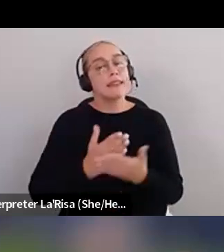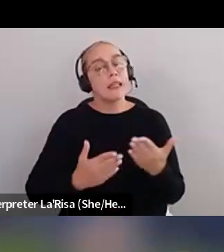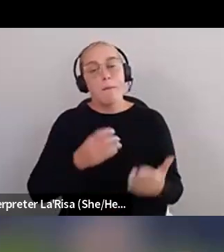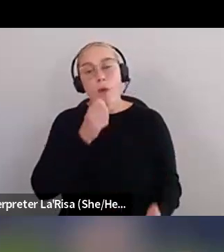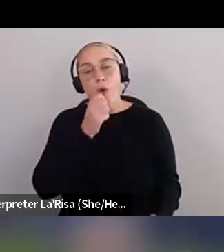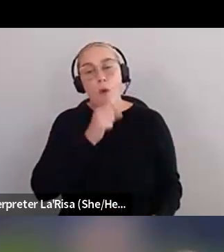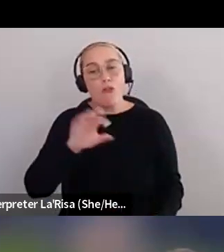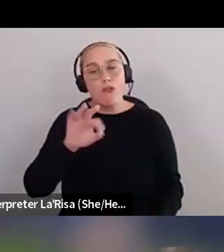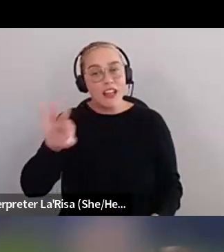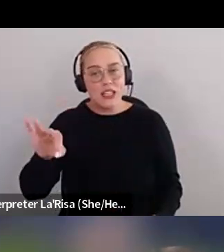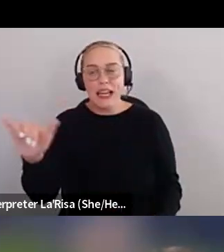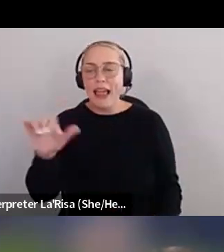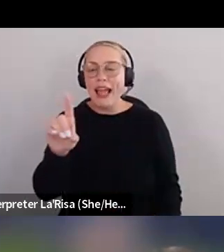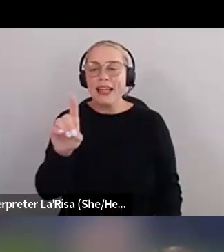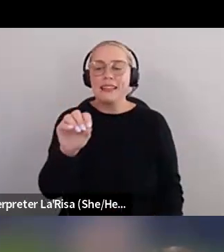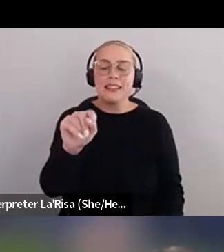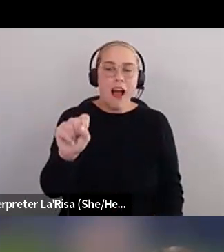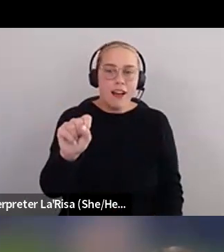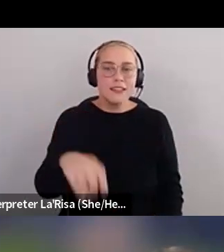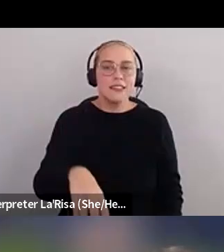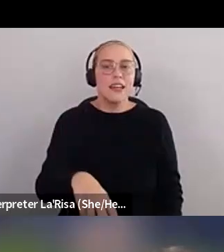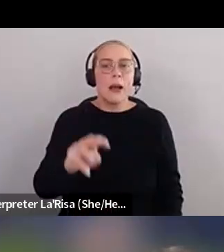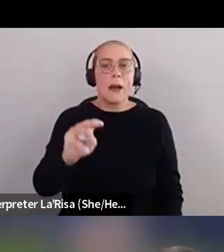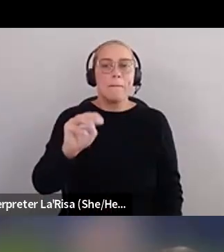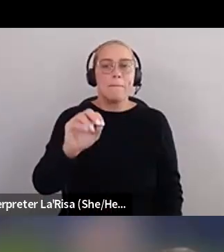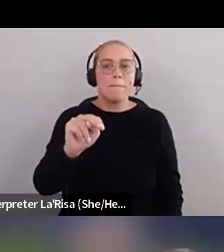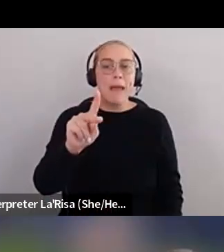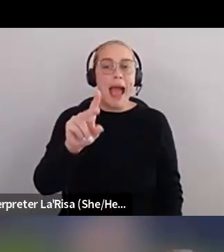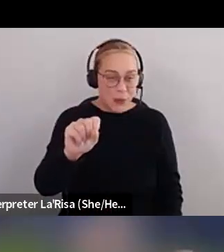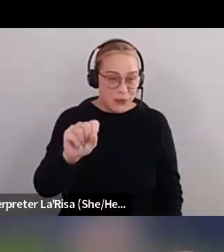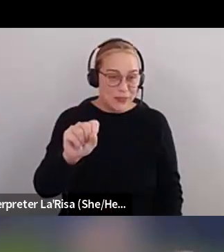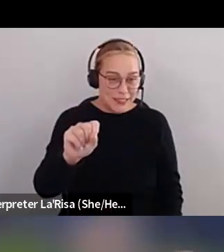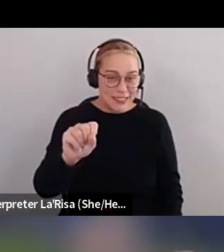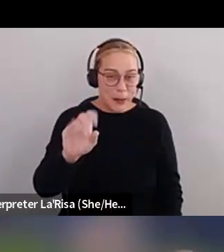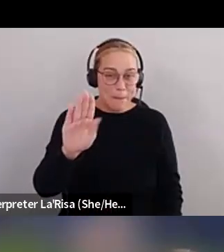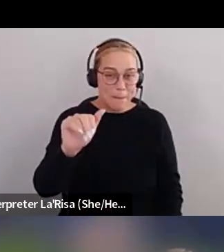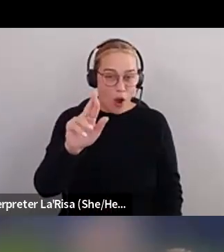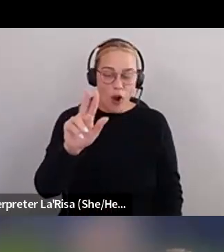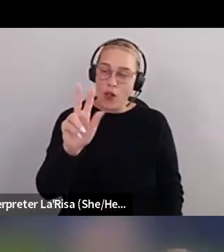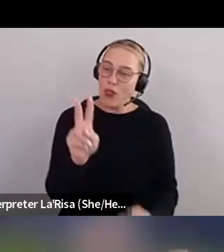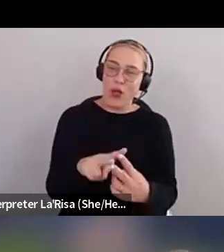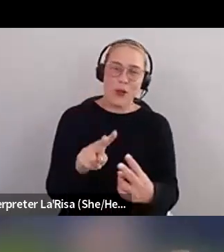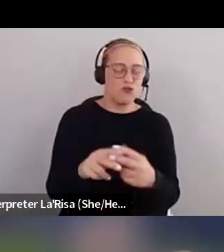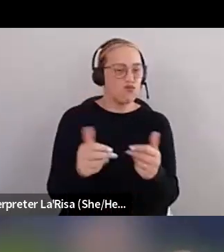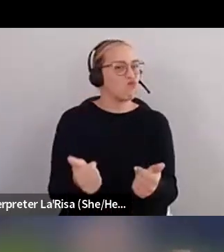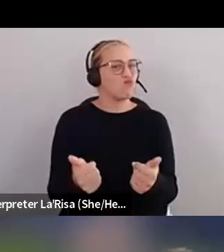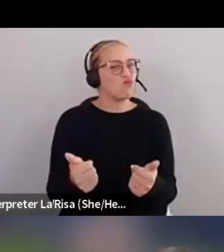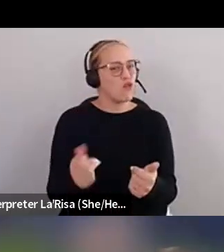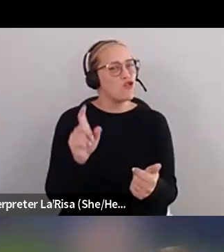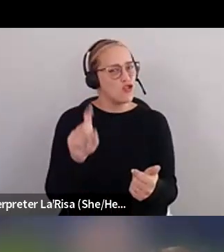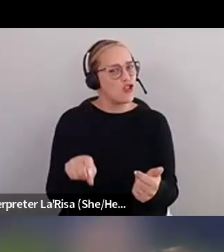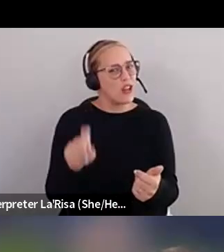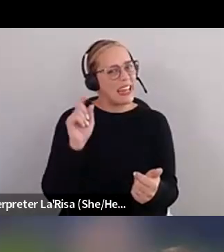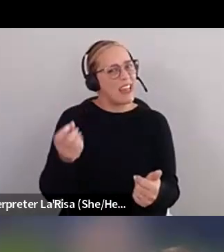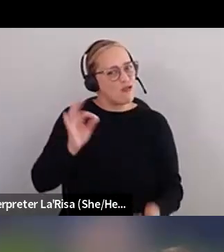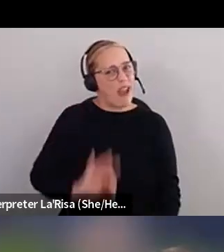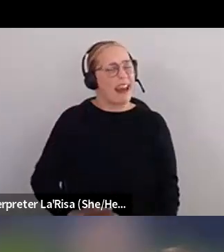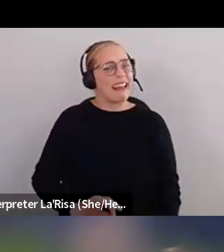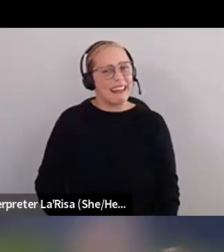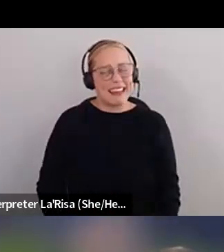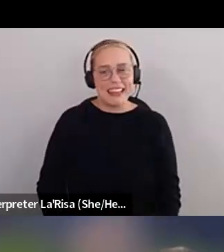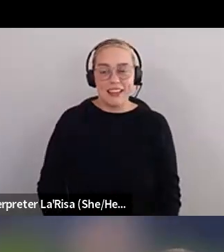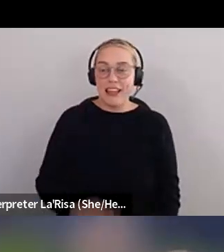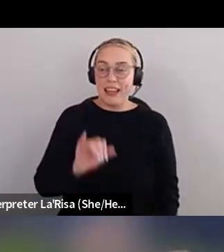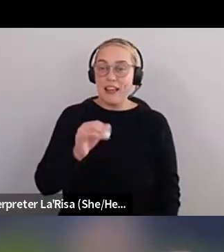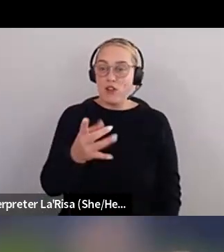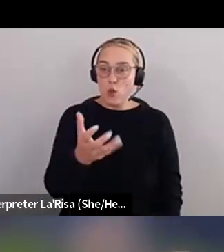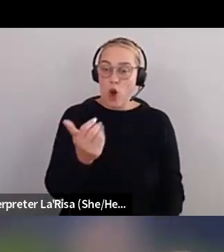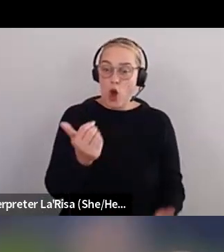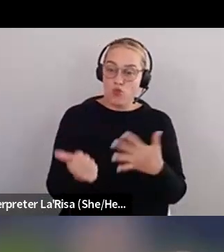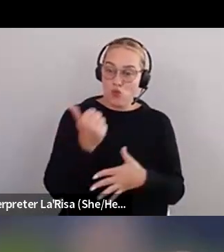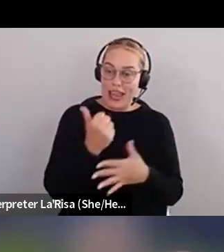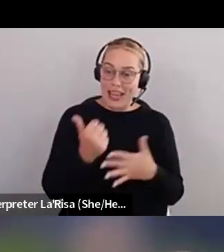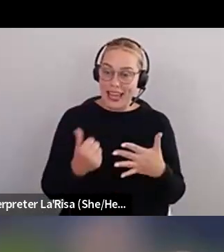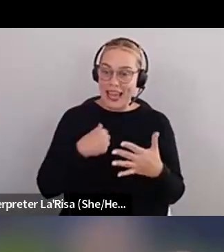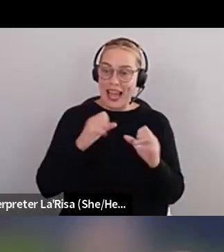because starburt are the winner.